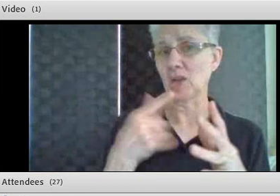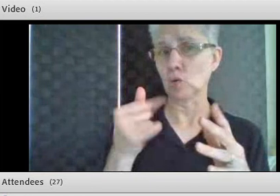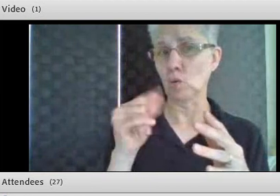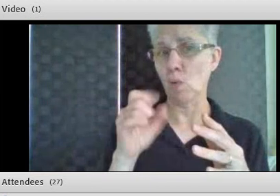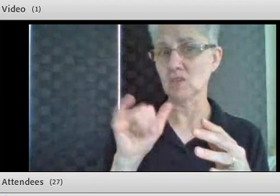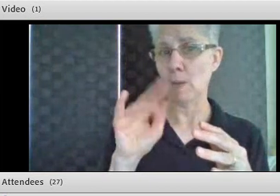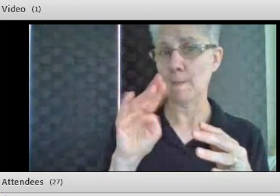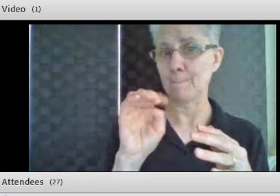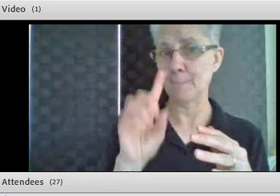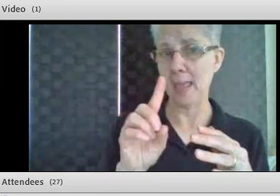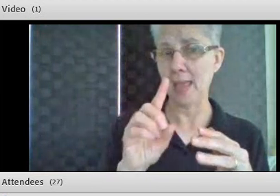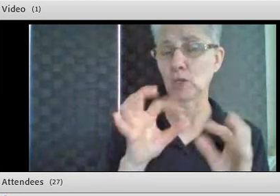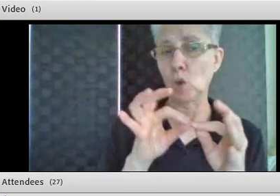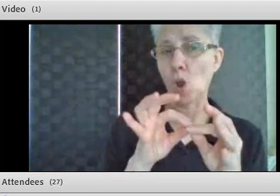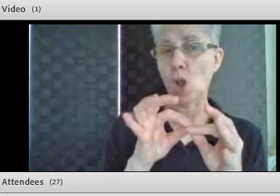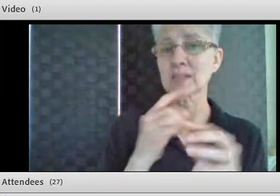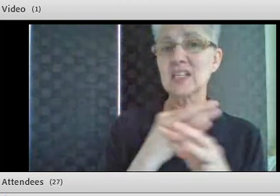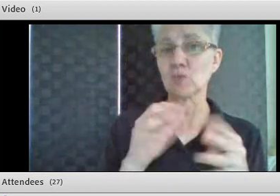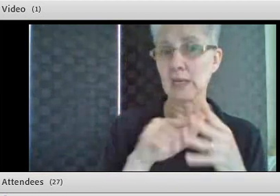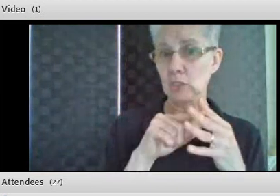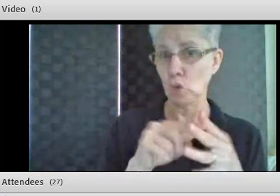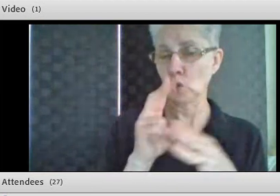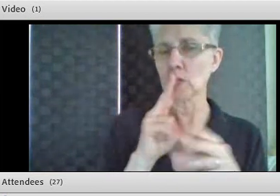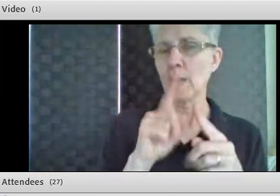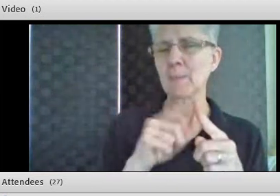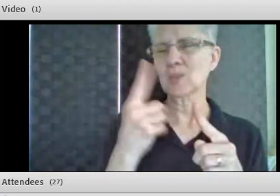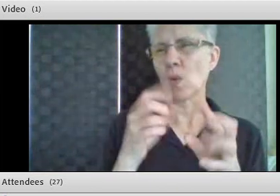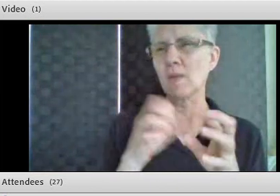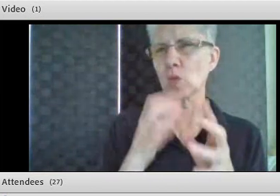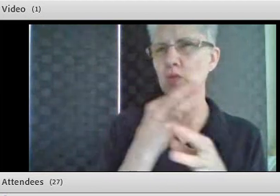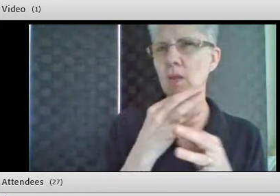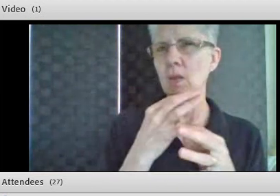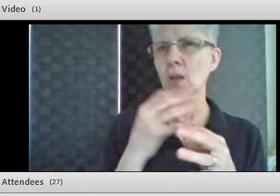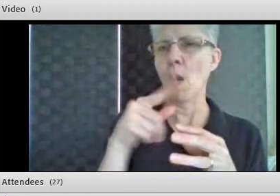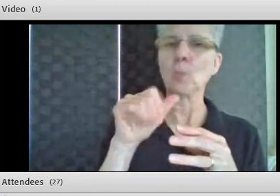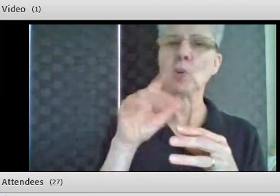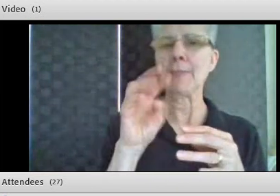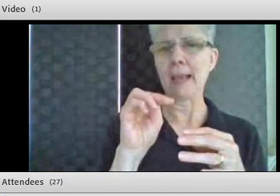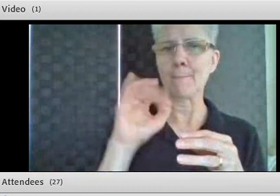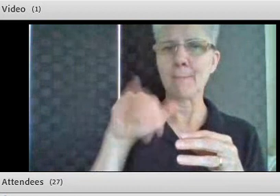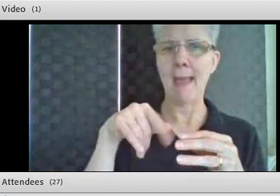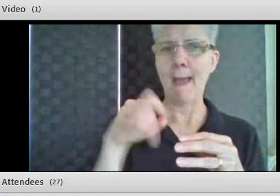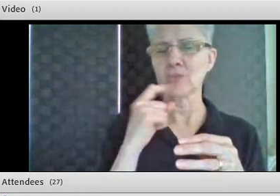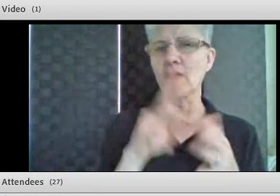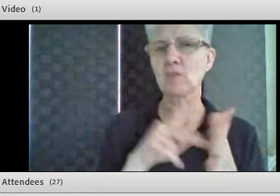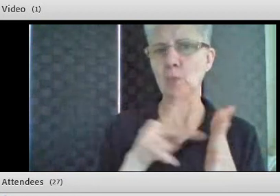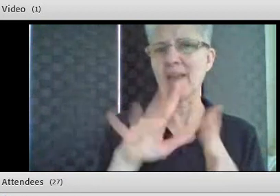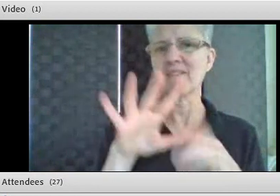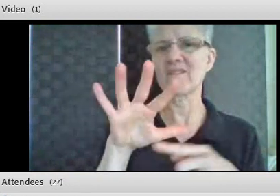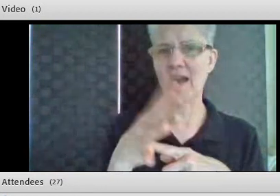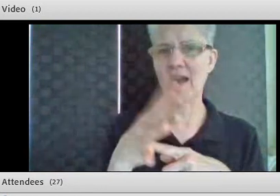and just immediately start jamming. Go ahead, Ryan. Ryan: One question that everyone will have right away is, how much does Garage Band cost?